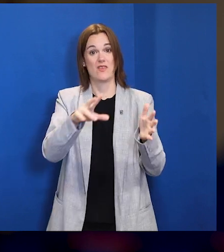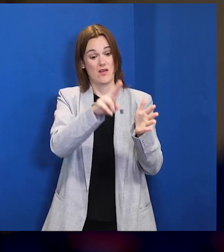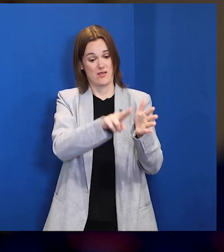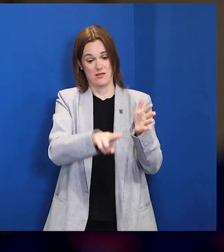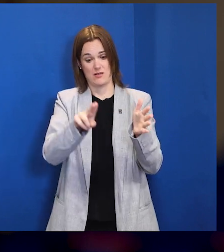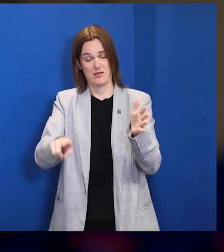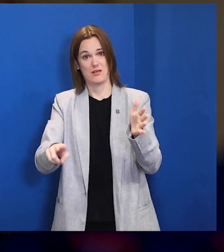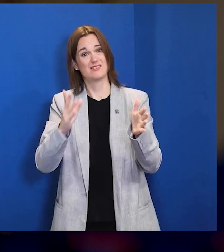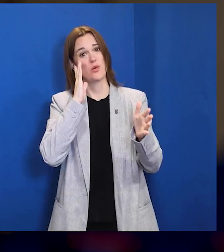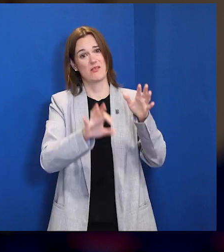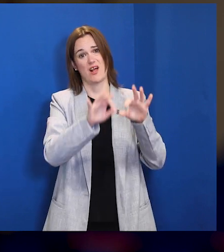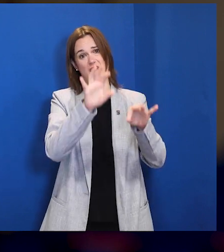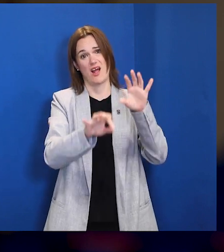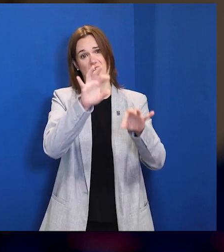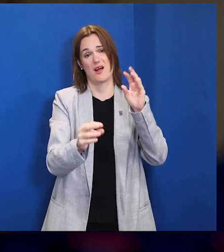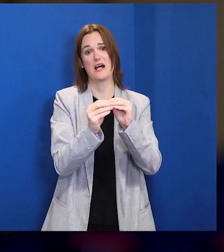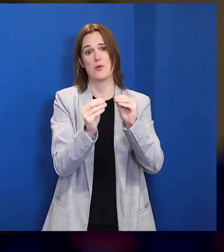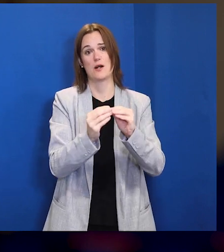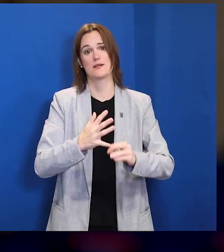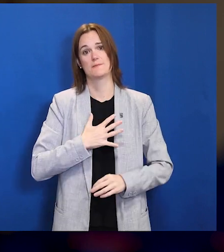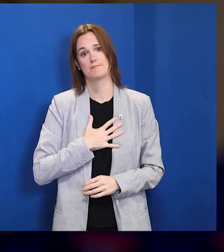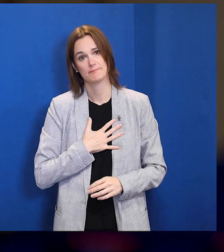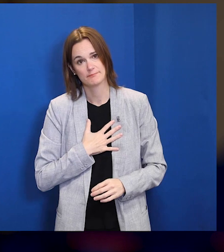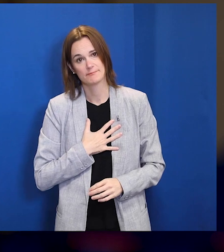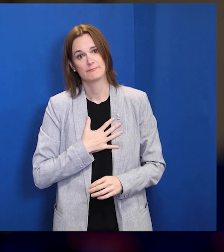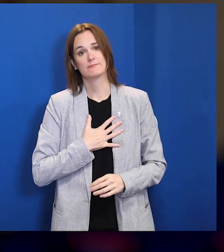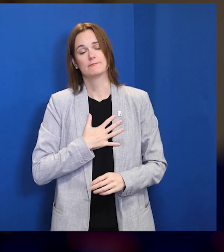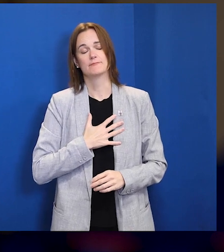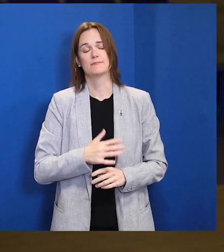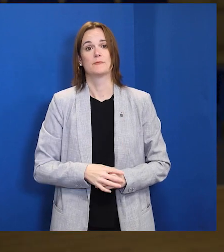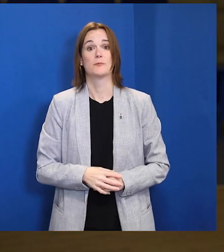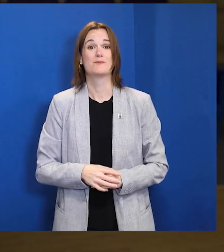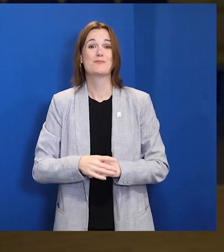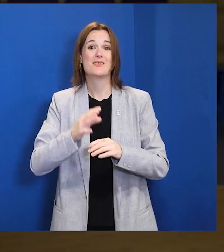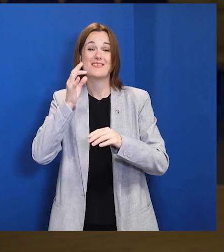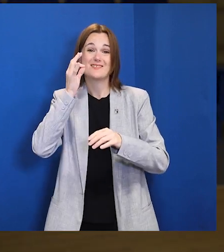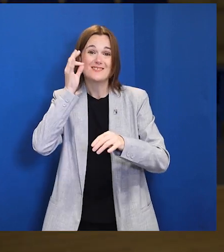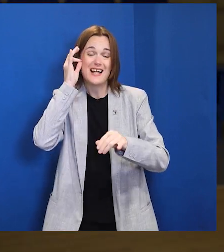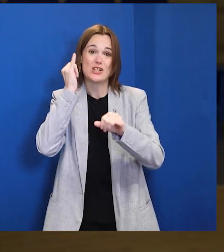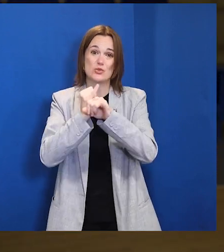graves they are still finding, my heart goes out to everyone affected. Residential school survivors,